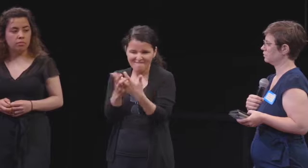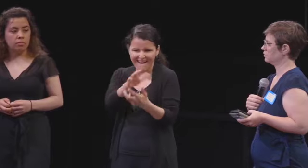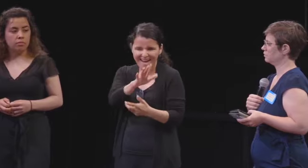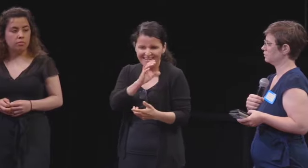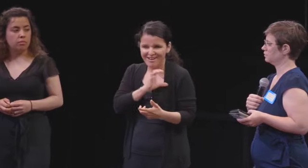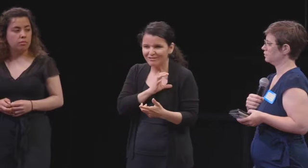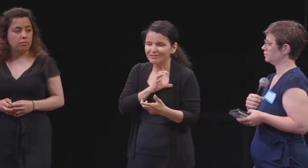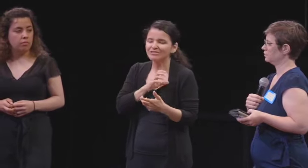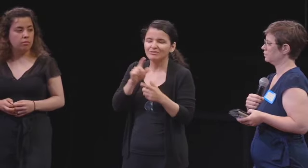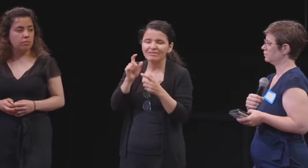Personality,